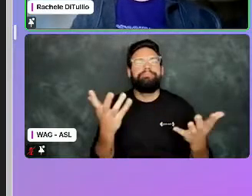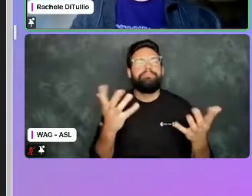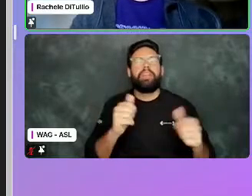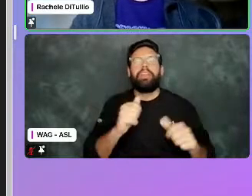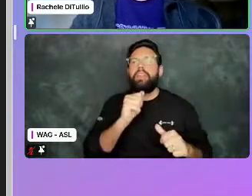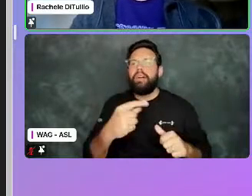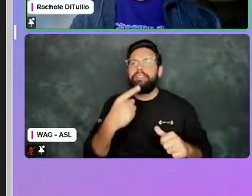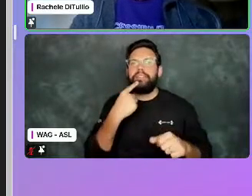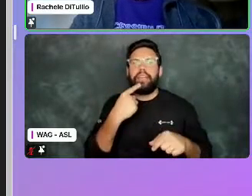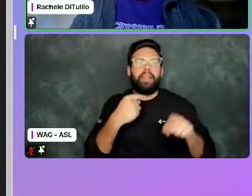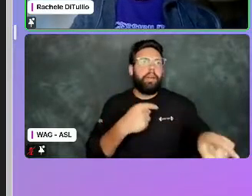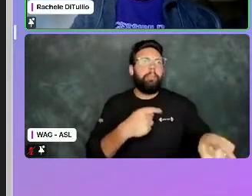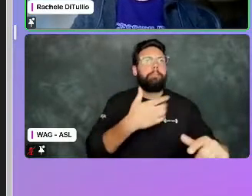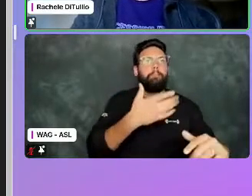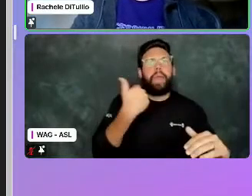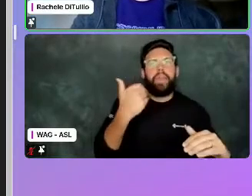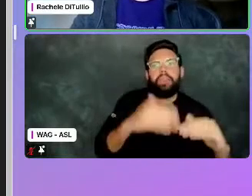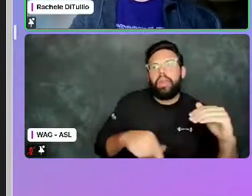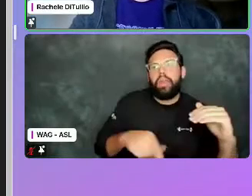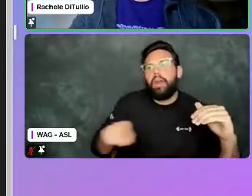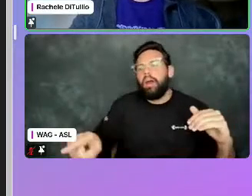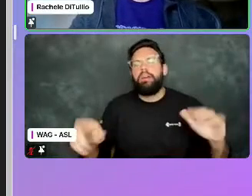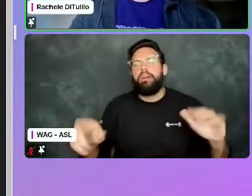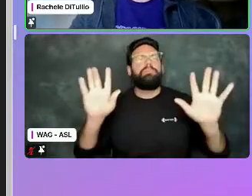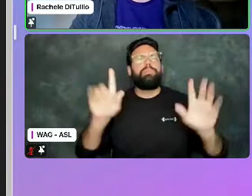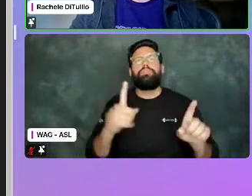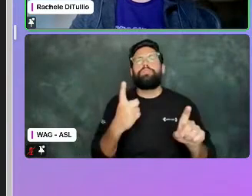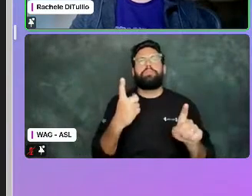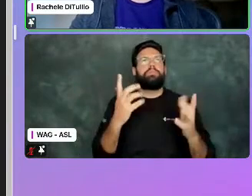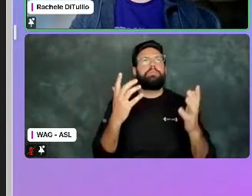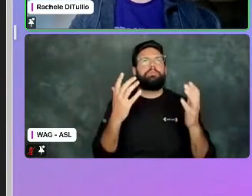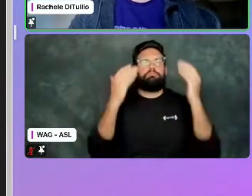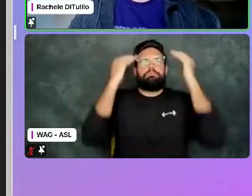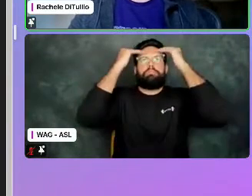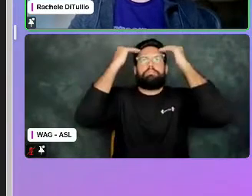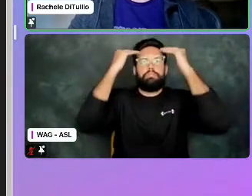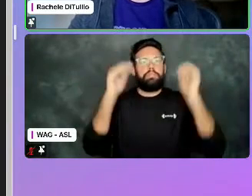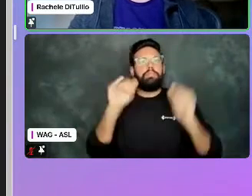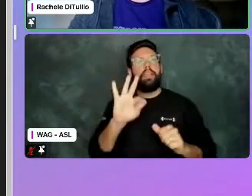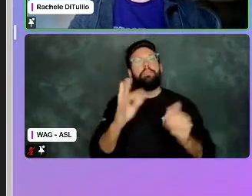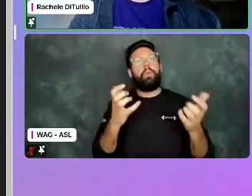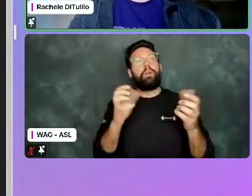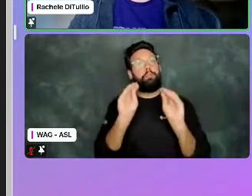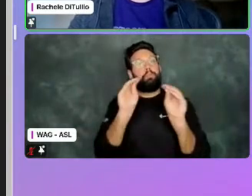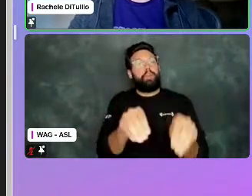context of any error that's on the field by submitting it once. I'm not saying that one is better than another,